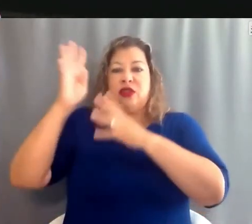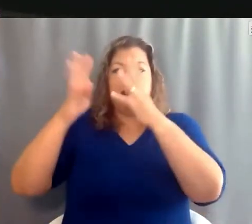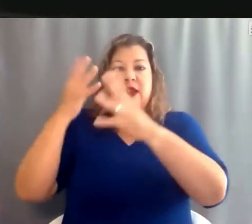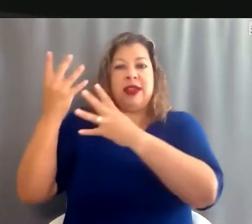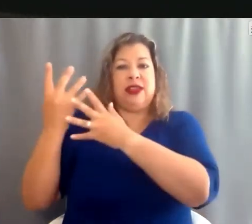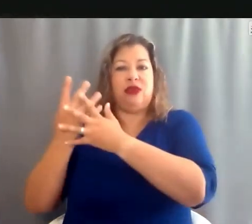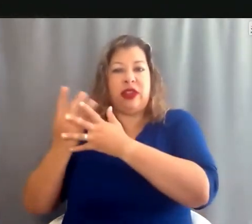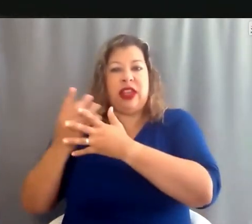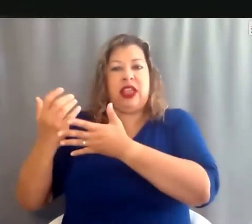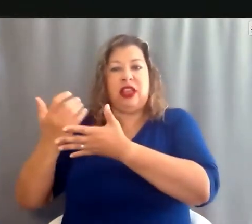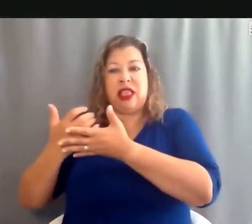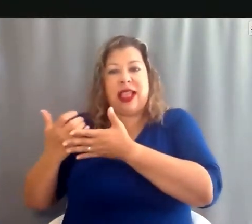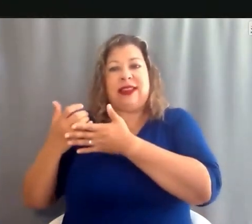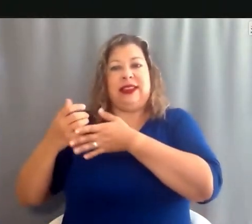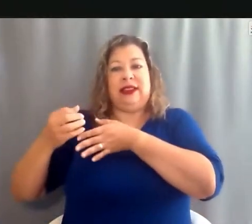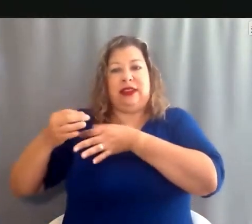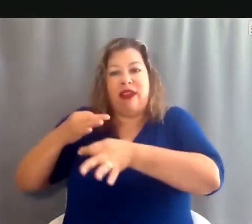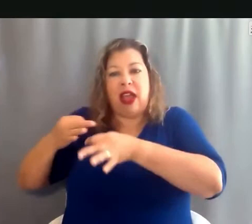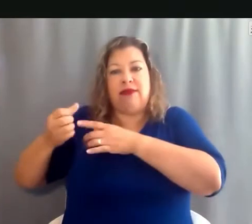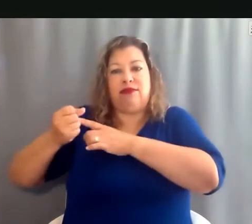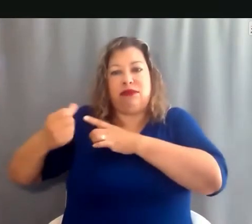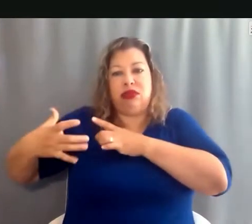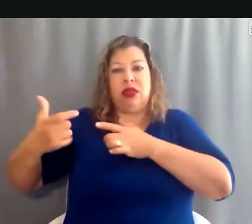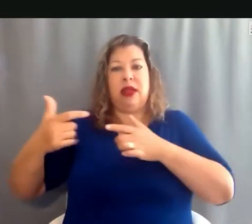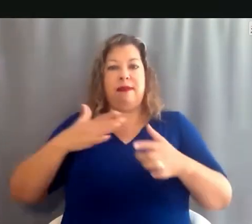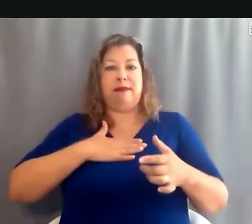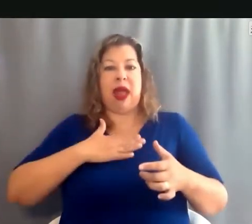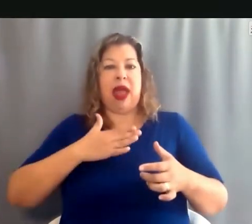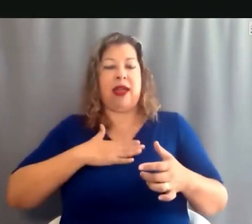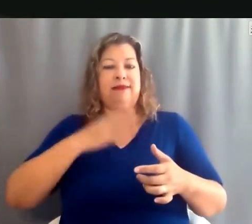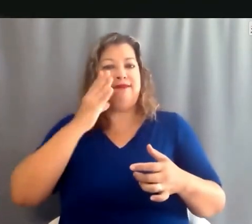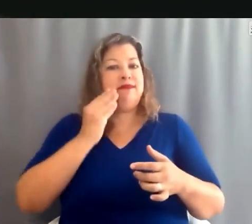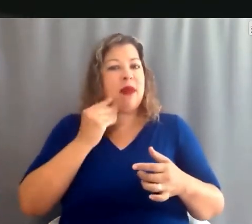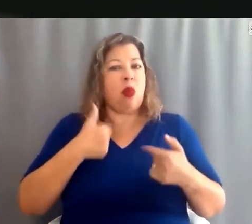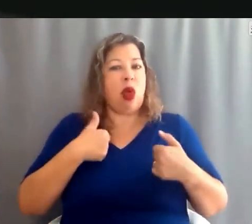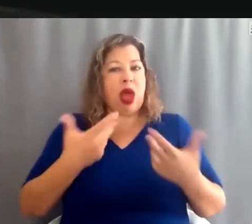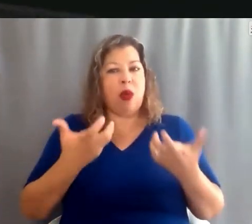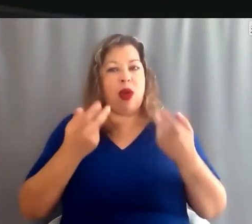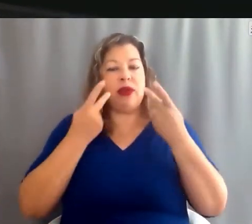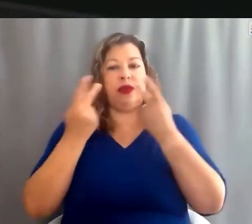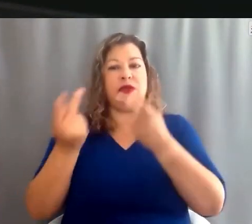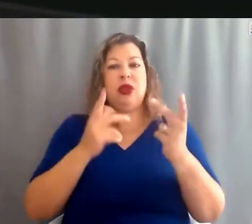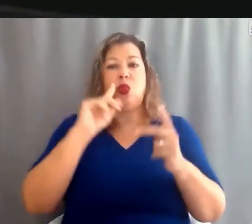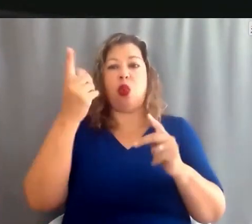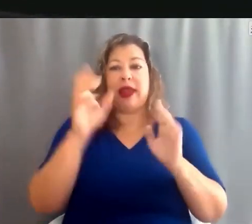come through that wall. And one exemplar of that is this video I want to share on just Black joy.